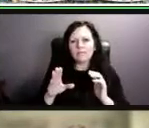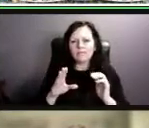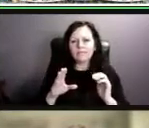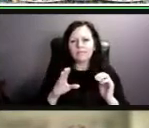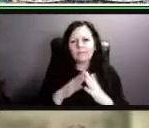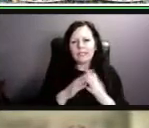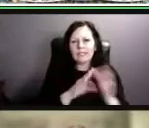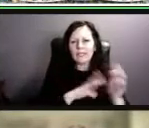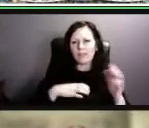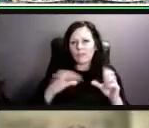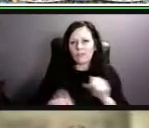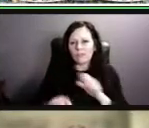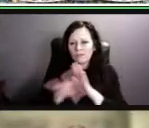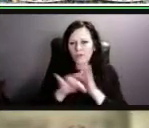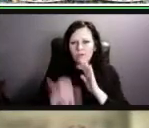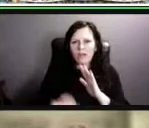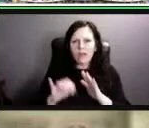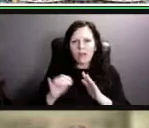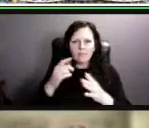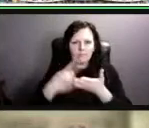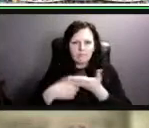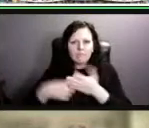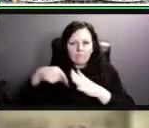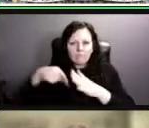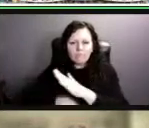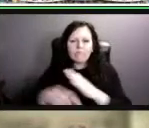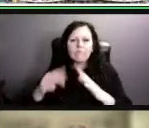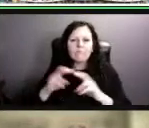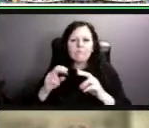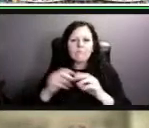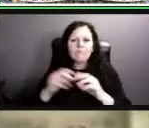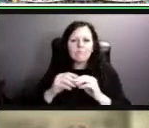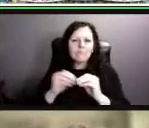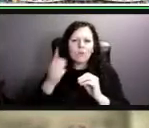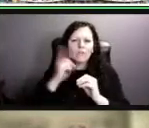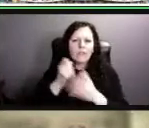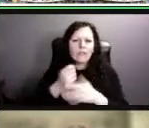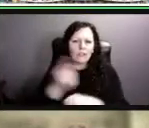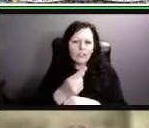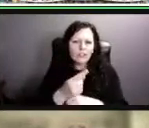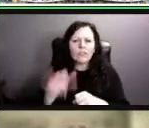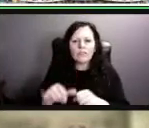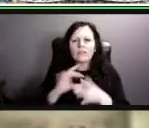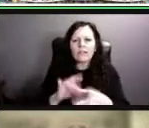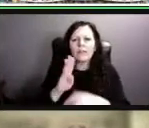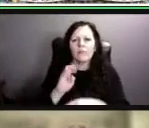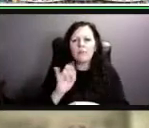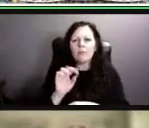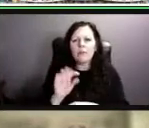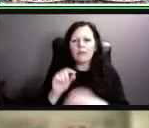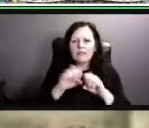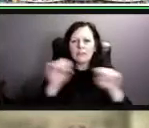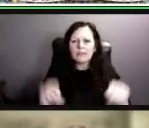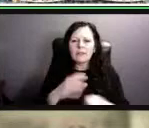THIS POINT IT'S SOMETHING